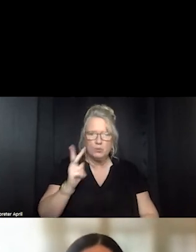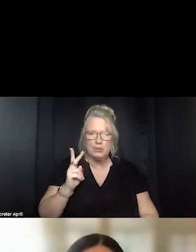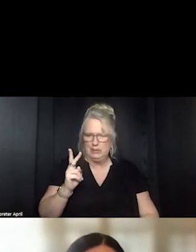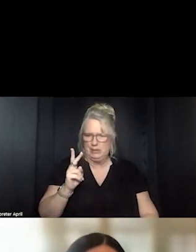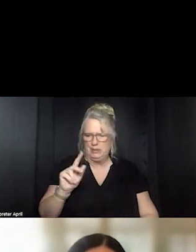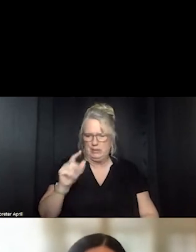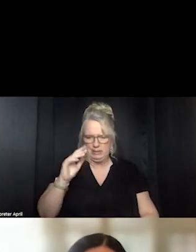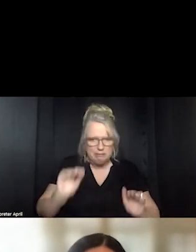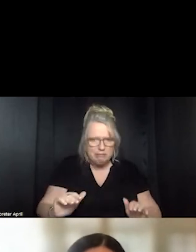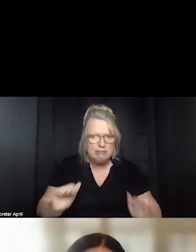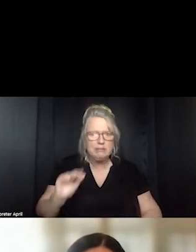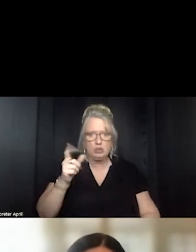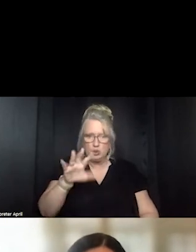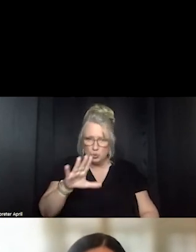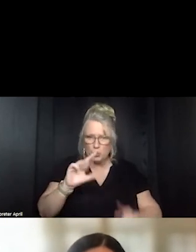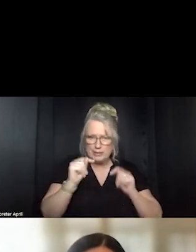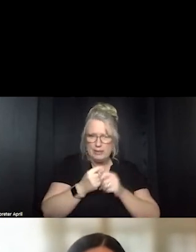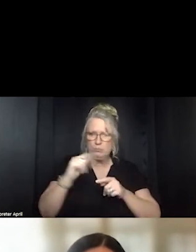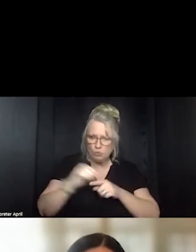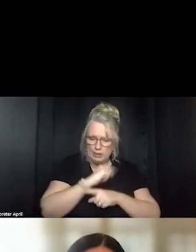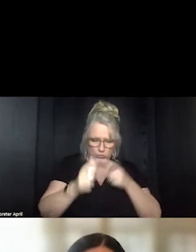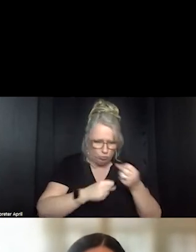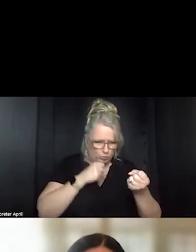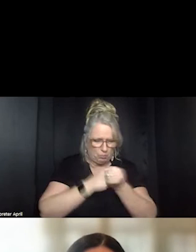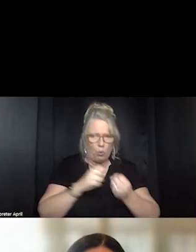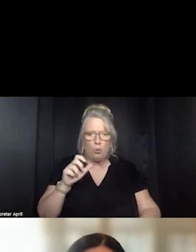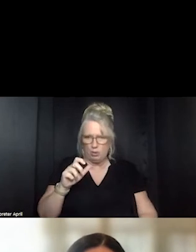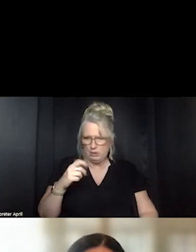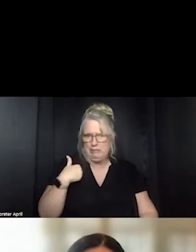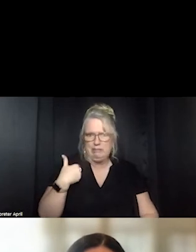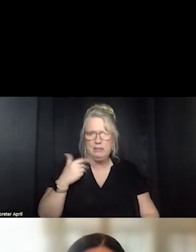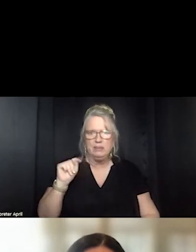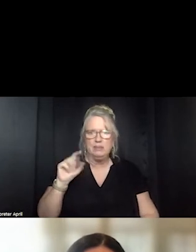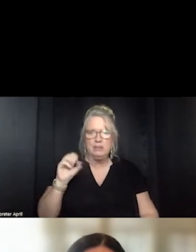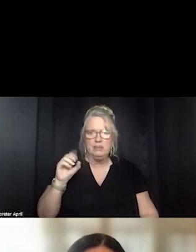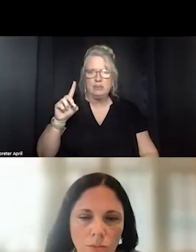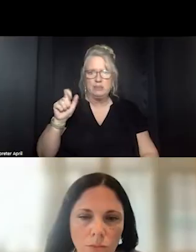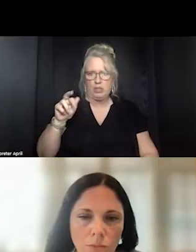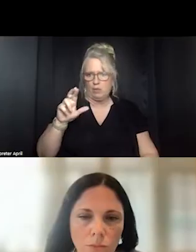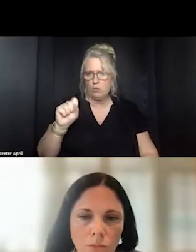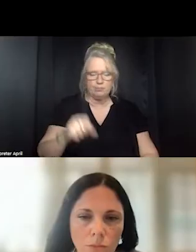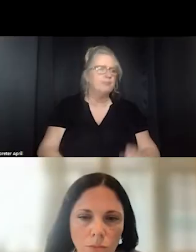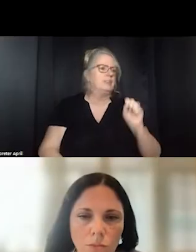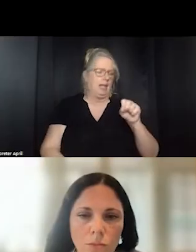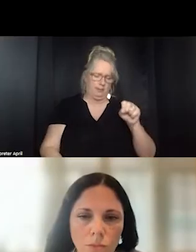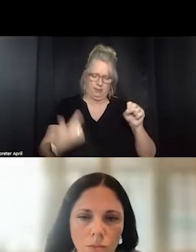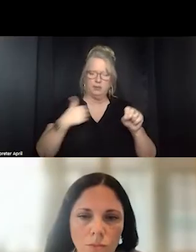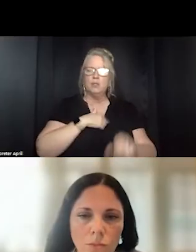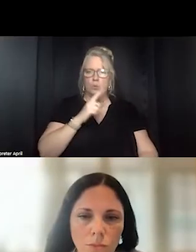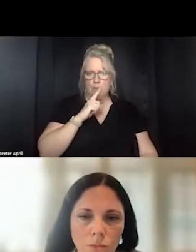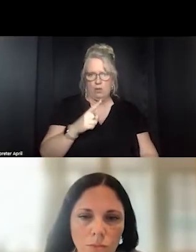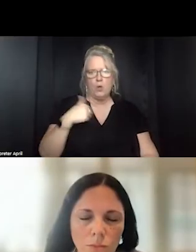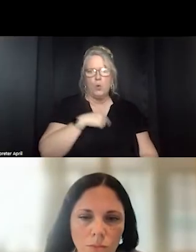YOUR TEAMS ARE TRAINED TO SUPPORT TODDLERS. >> YES, WE ARE. WE DO A LOT OF, TRAINING WITH,